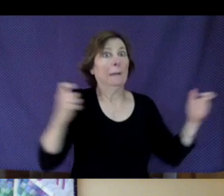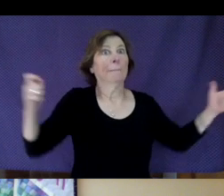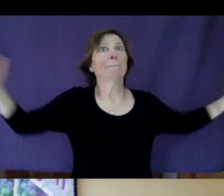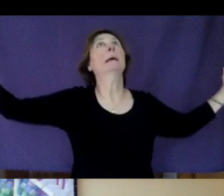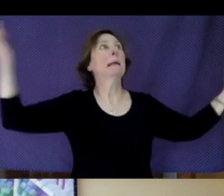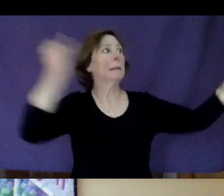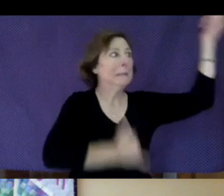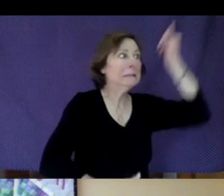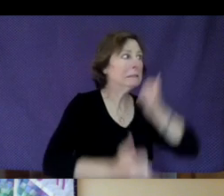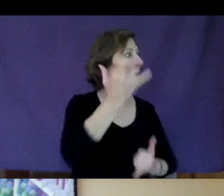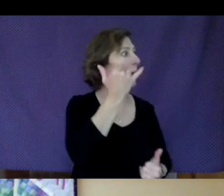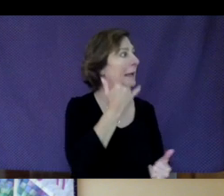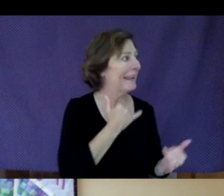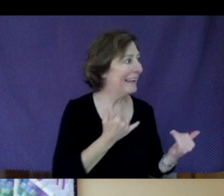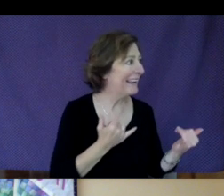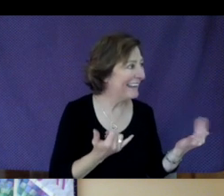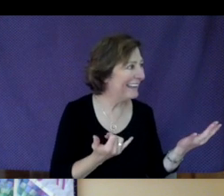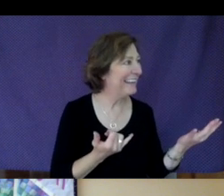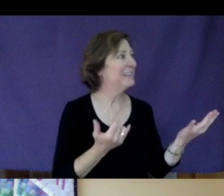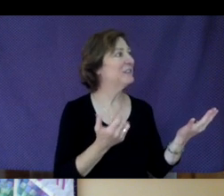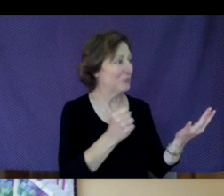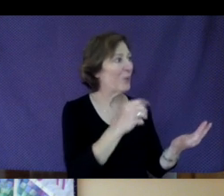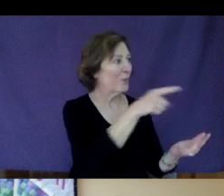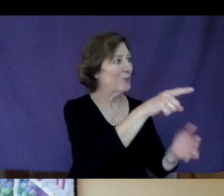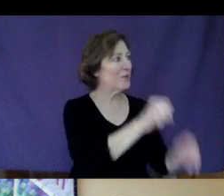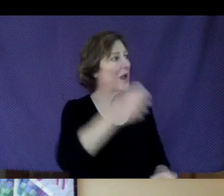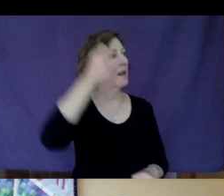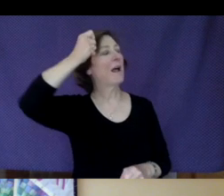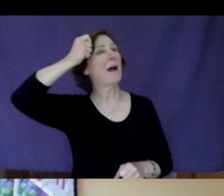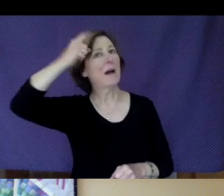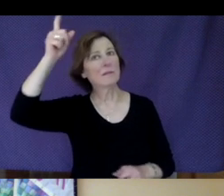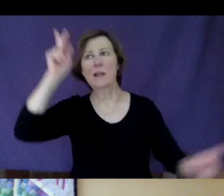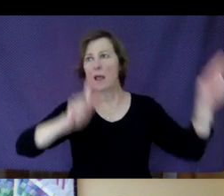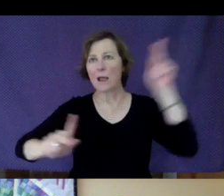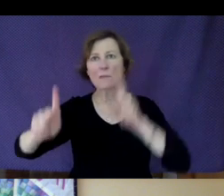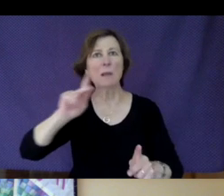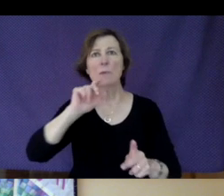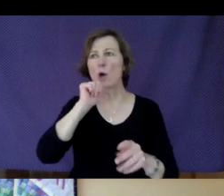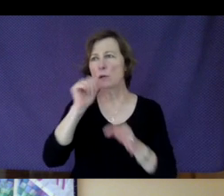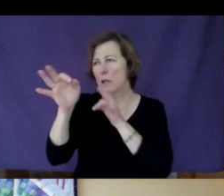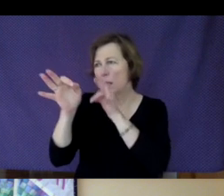So that you understand That people are not defined by their mistakes